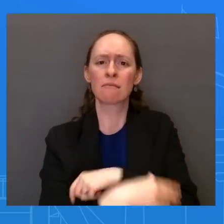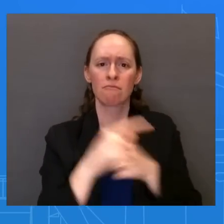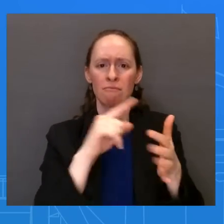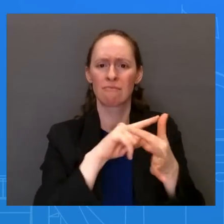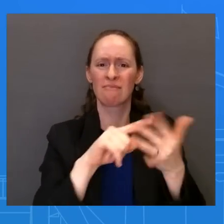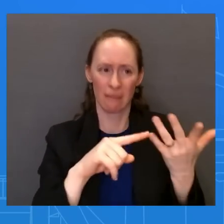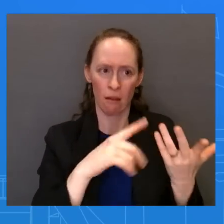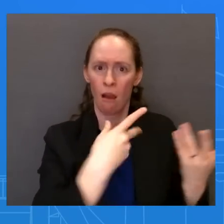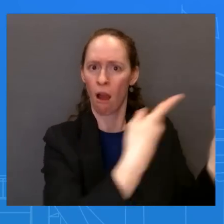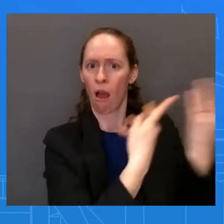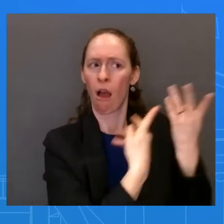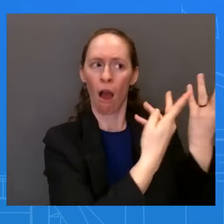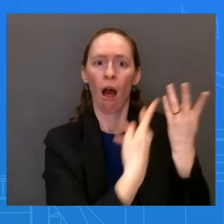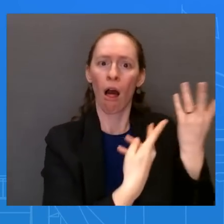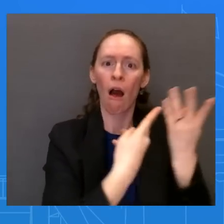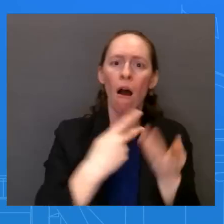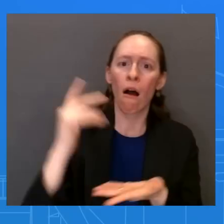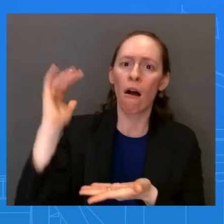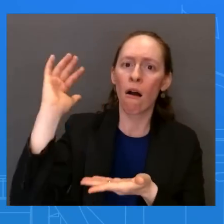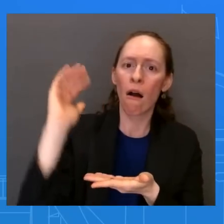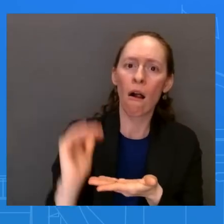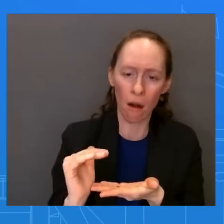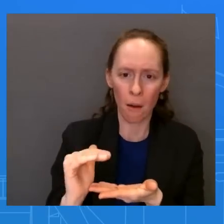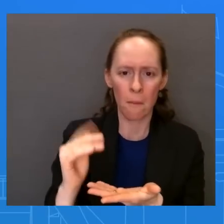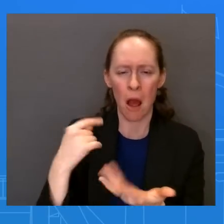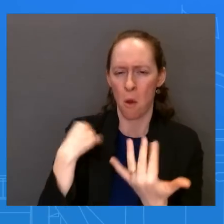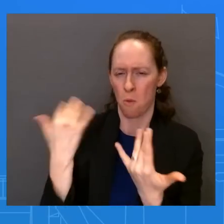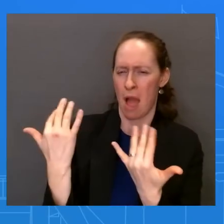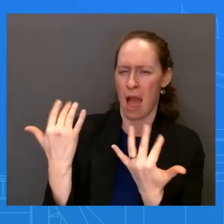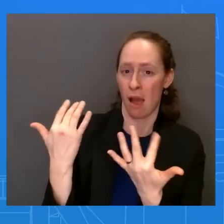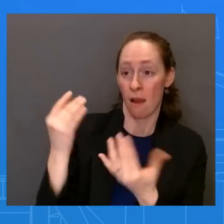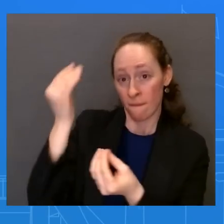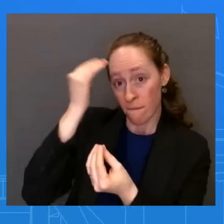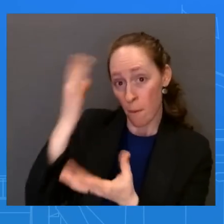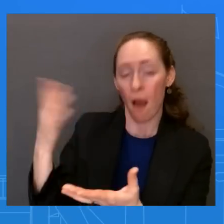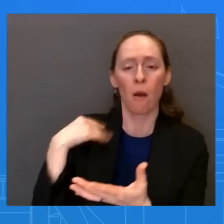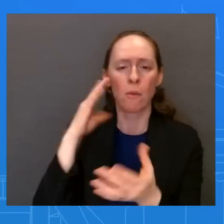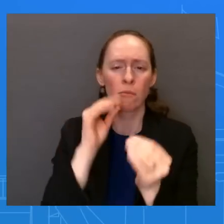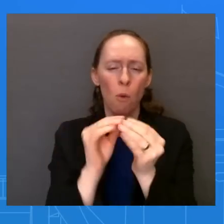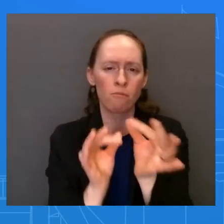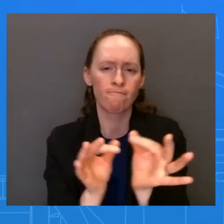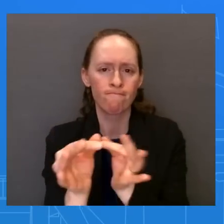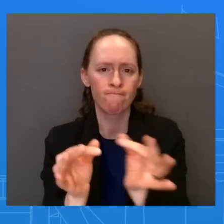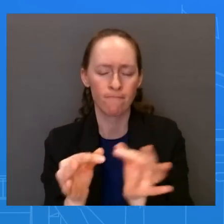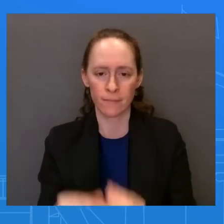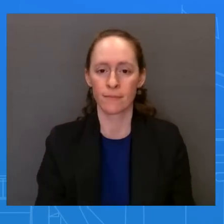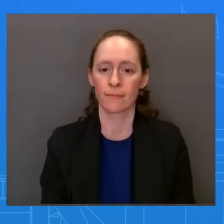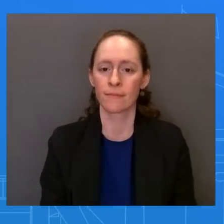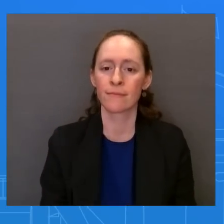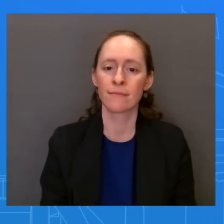Additionally, the first individuals authorized to live and work legally in the United States under the expanded program